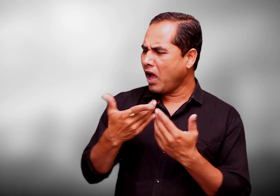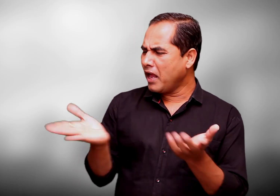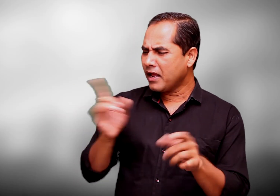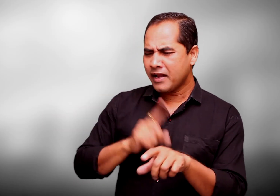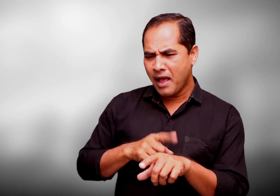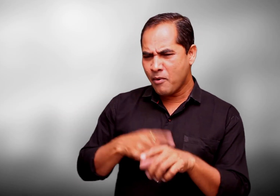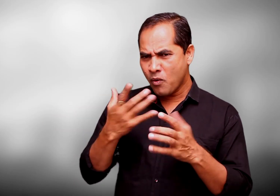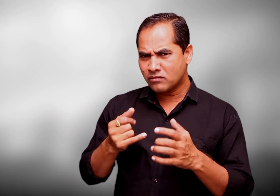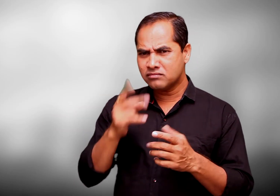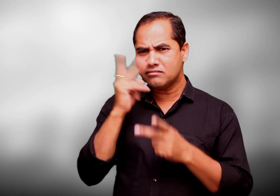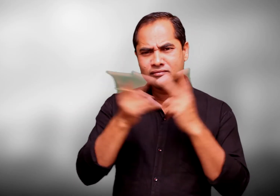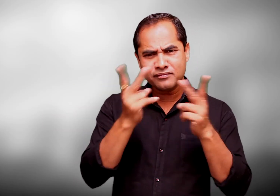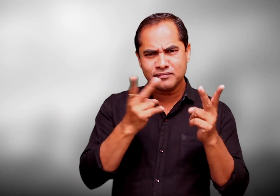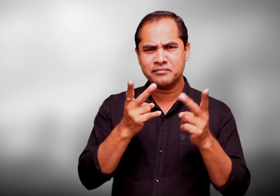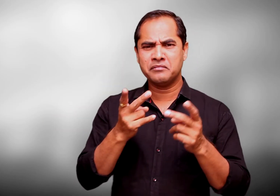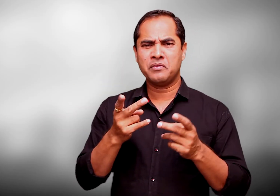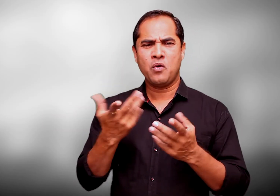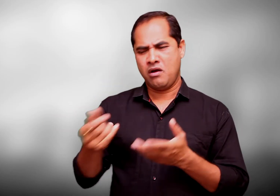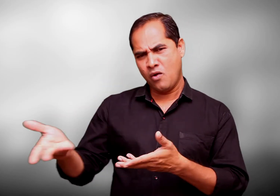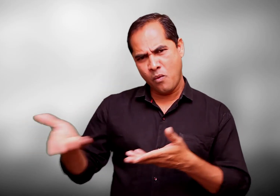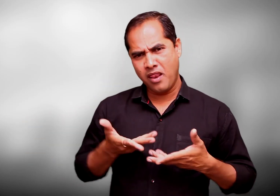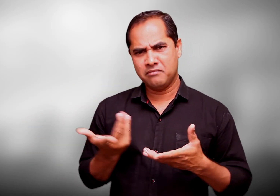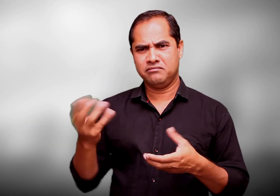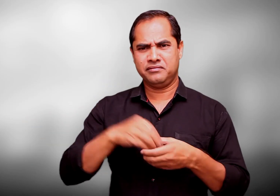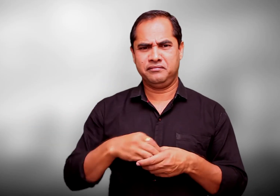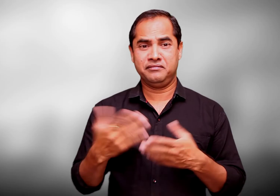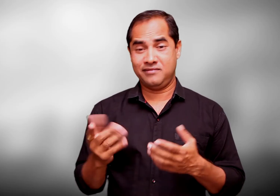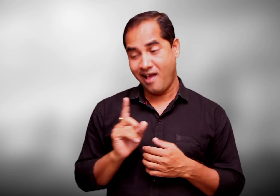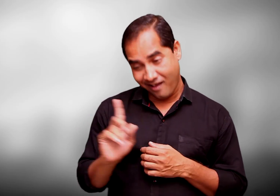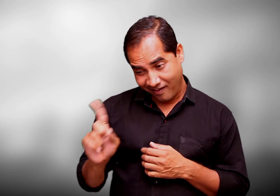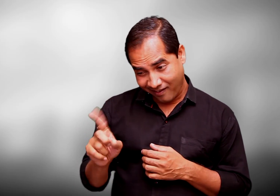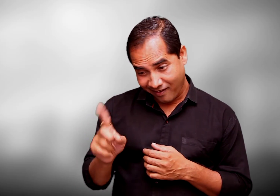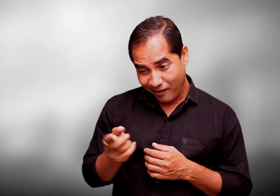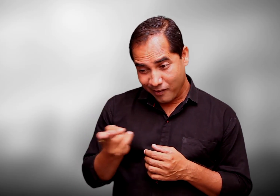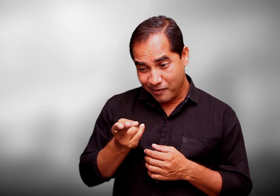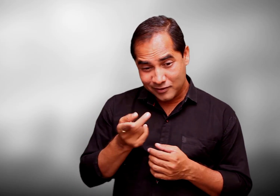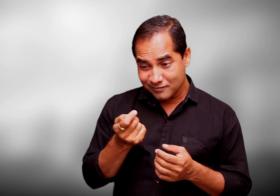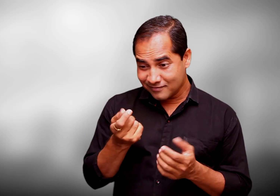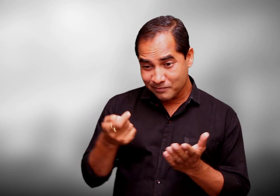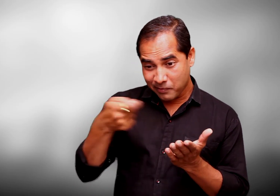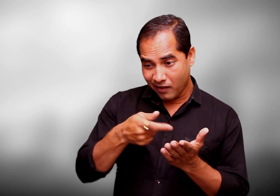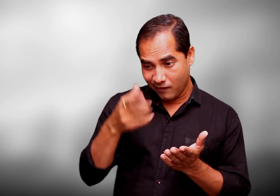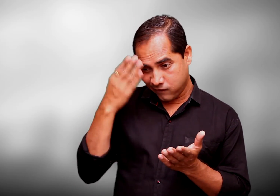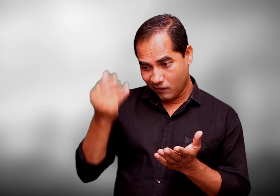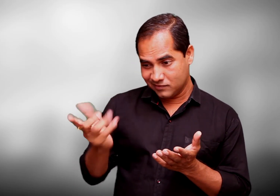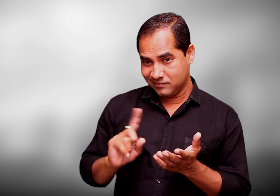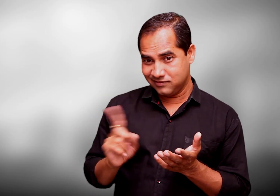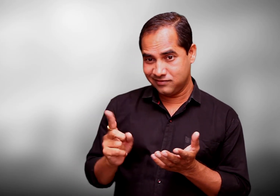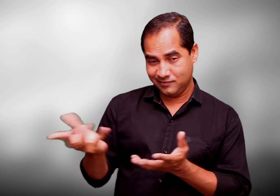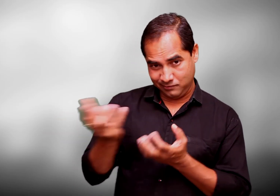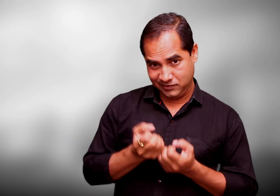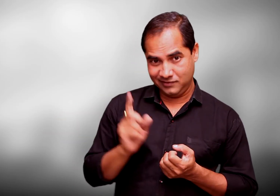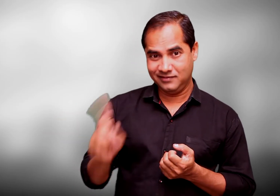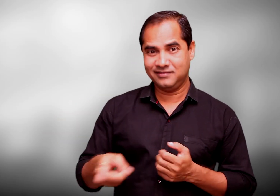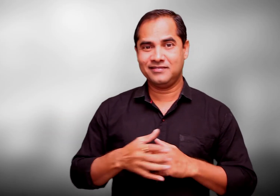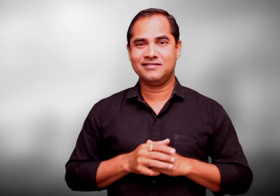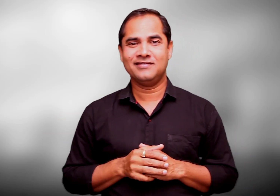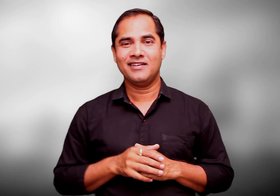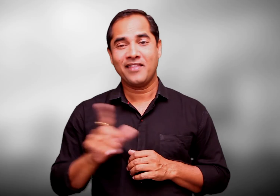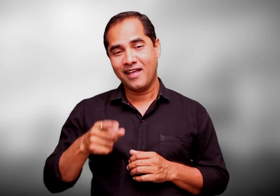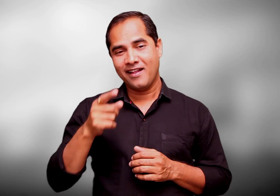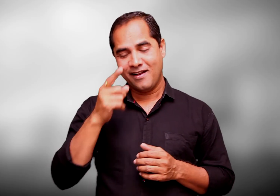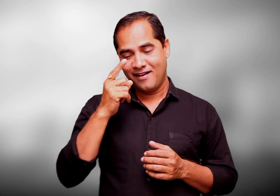like a bus ride, come and join us and don't forget to bring your fare'